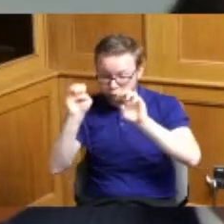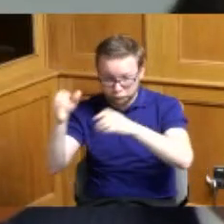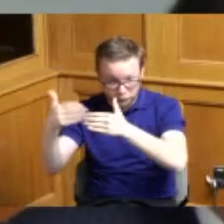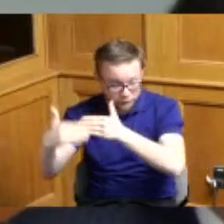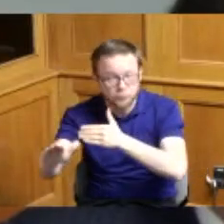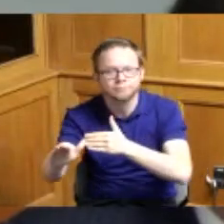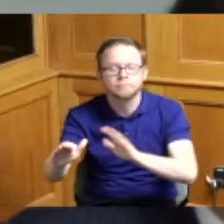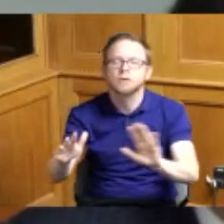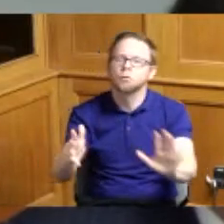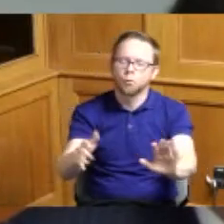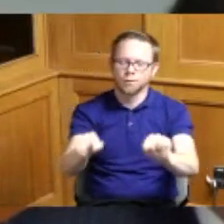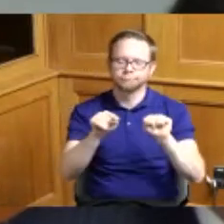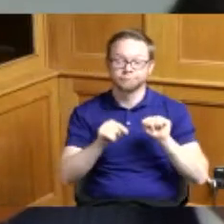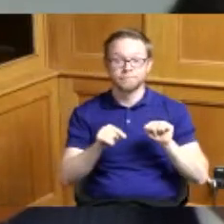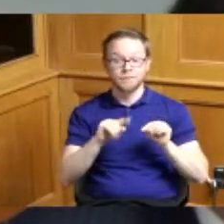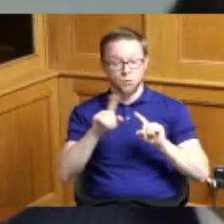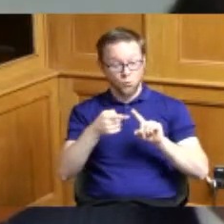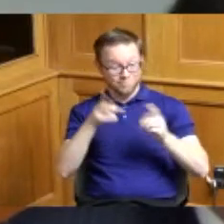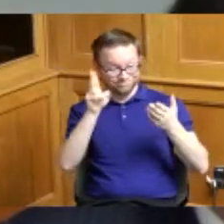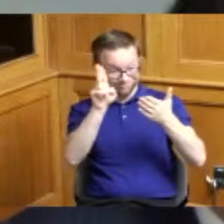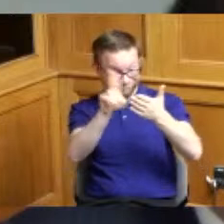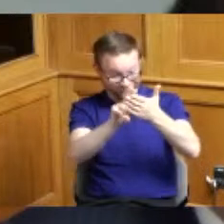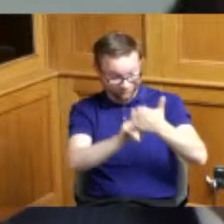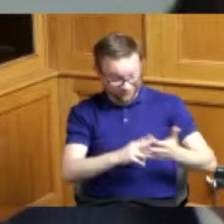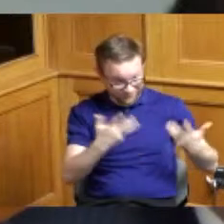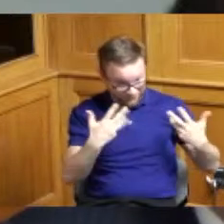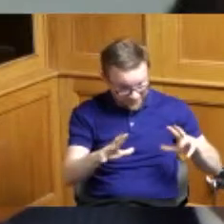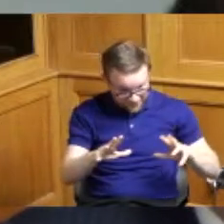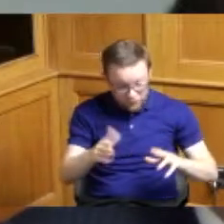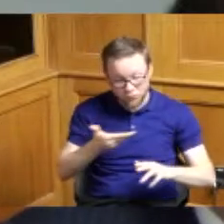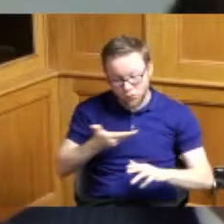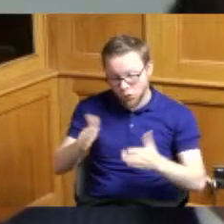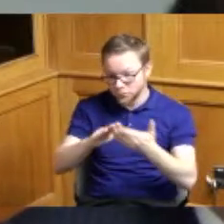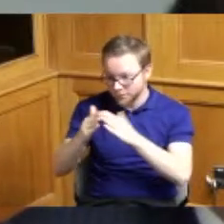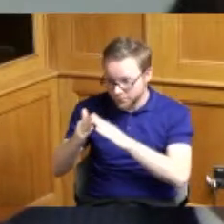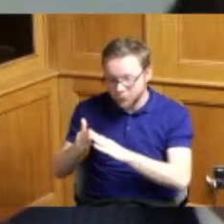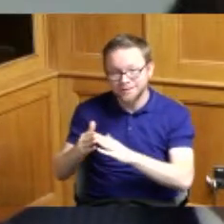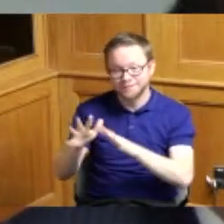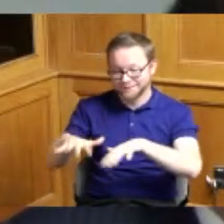is signed the host community authority and the stadium authority are responsible for the stadium